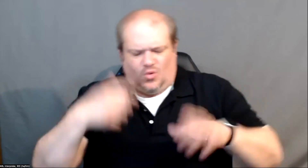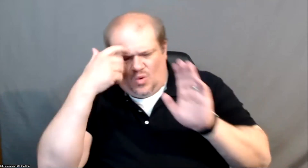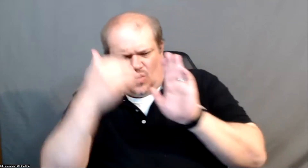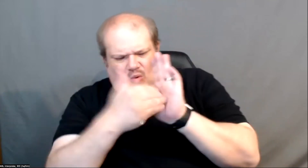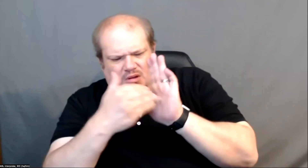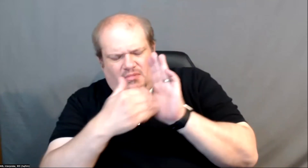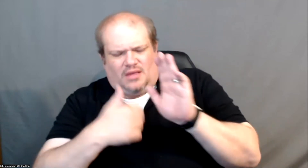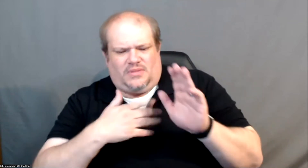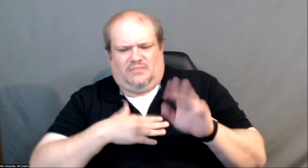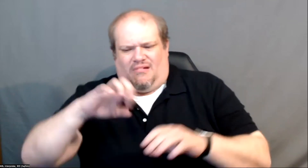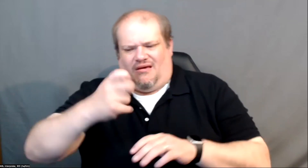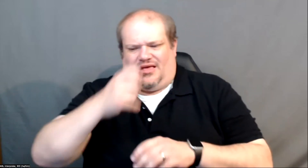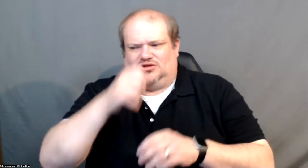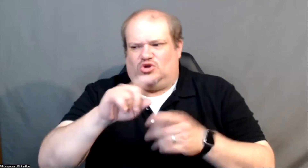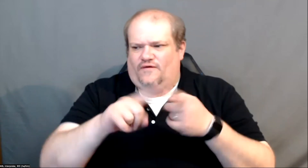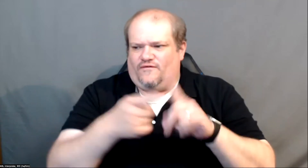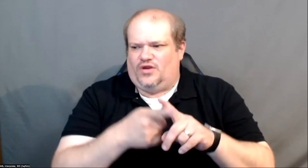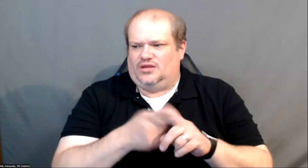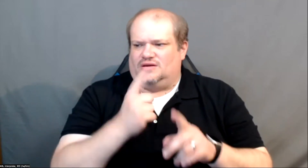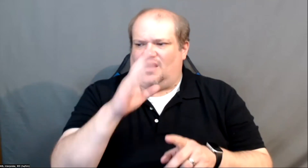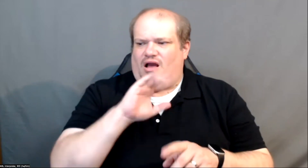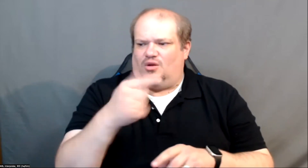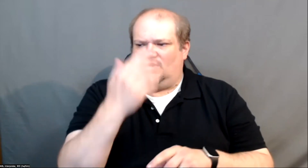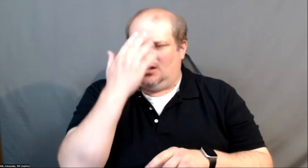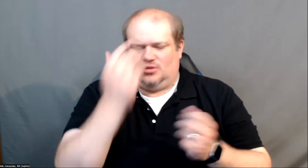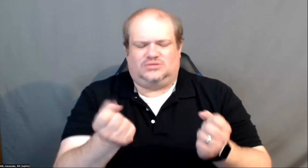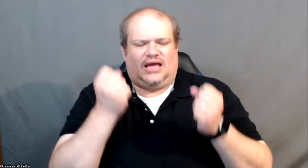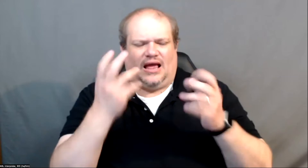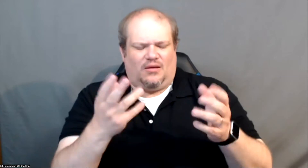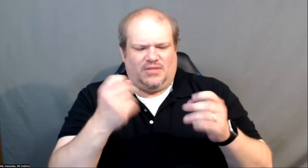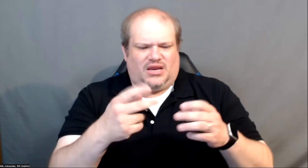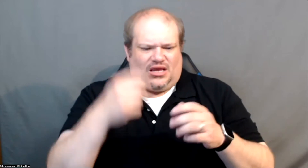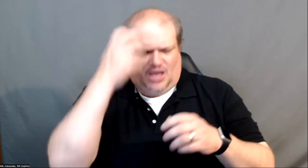ex-girlfriend. God knows how many broken combs, brushes